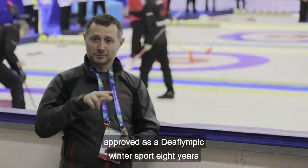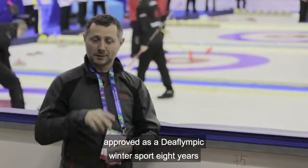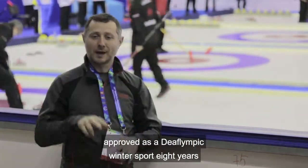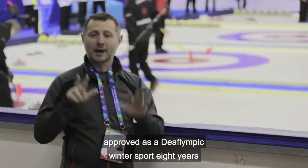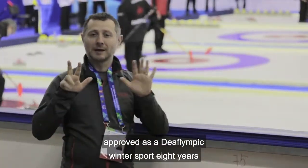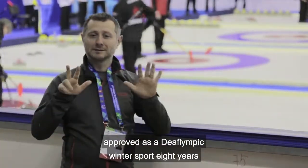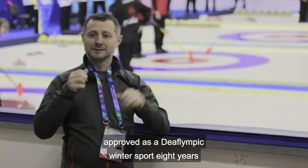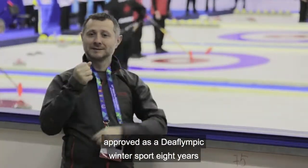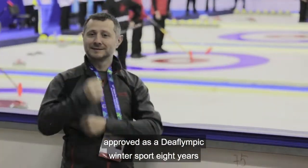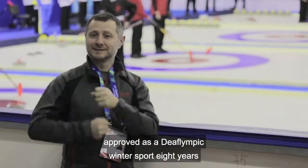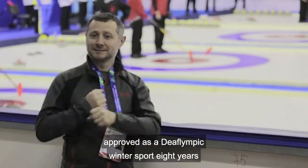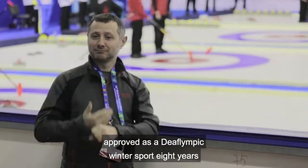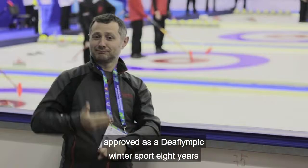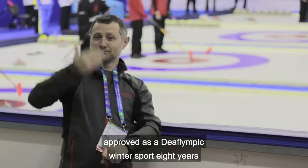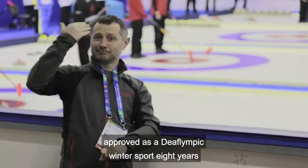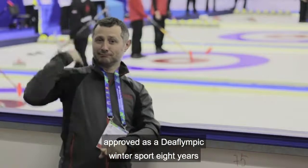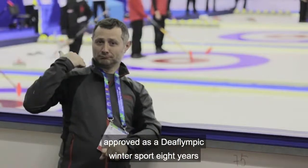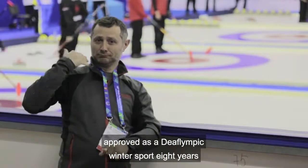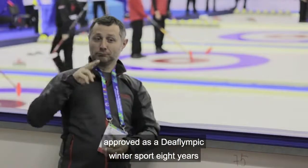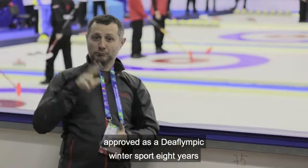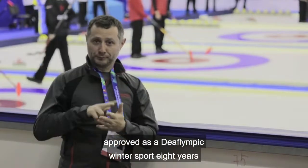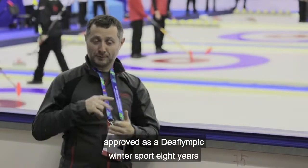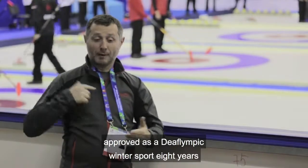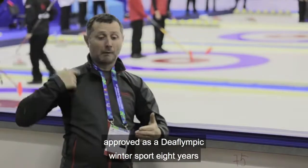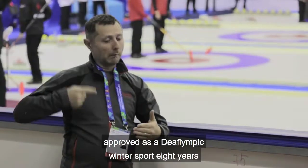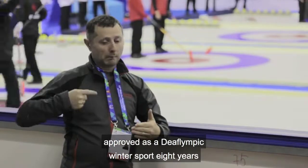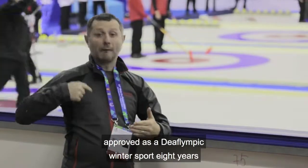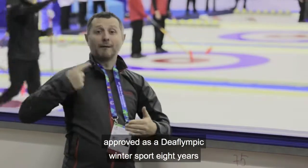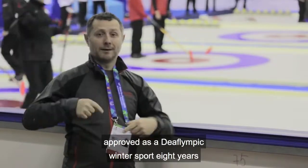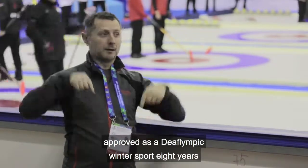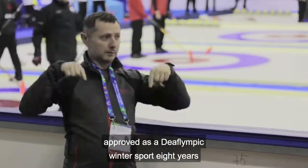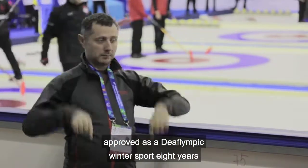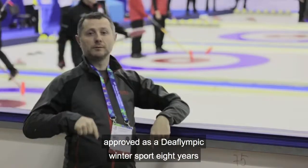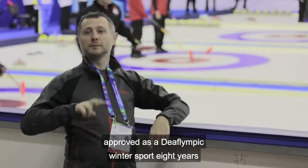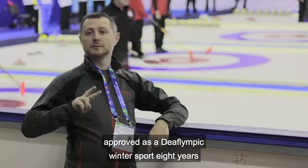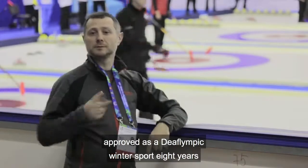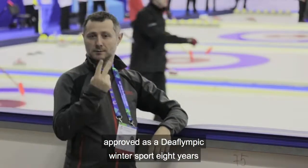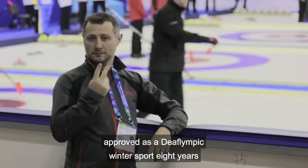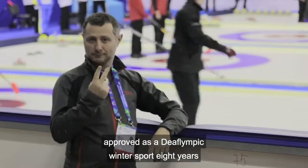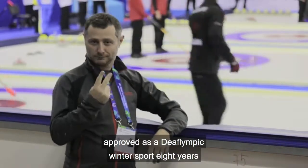approved as a Deaflympic winter sport eight years